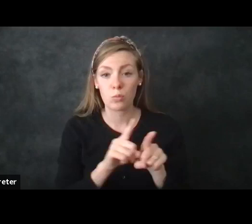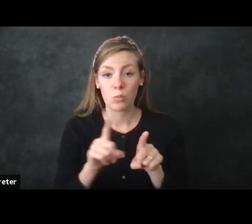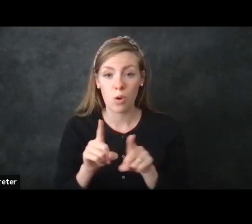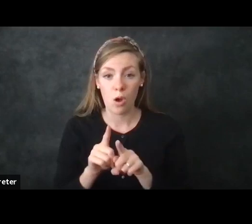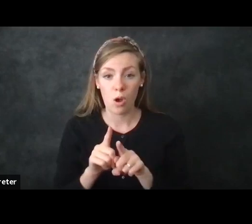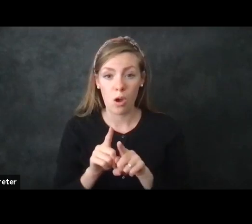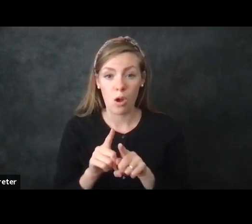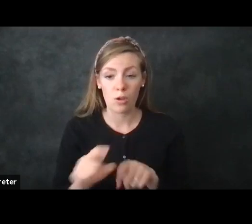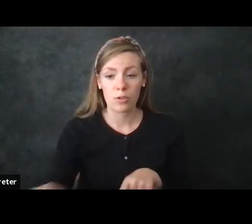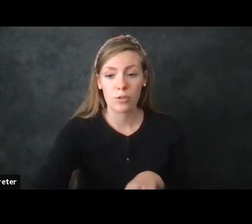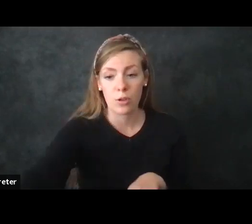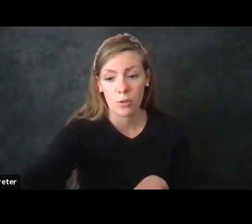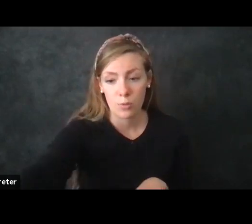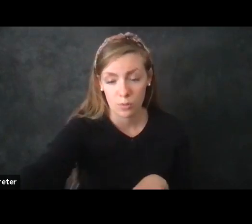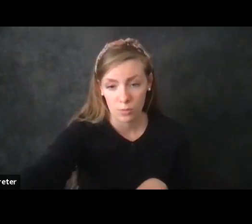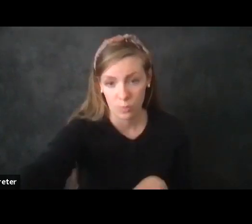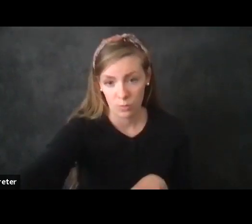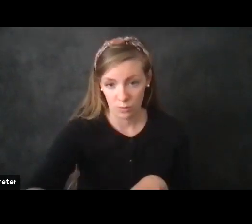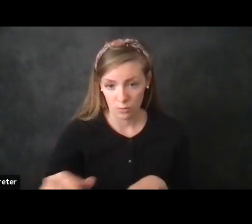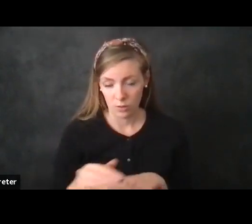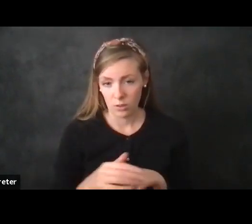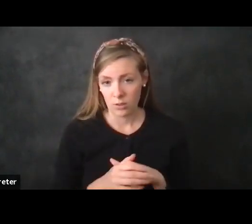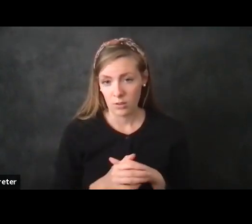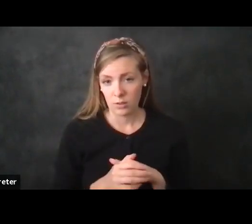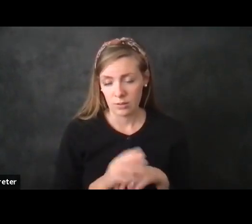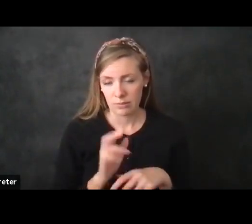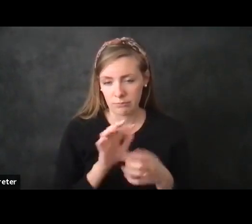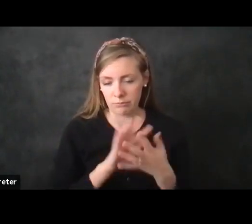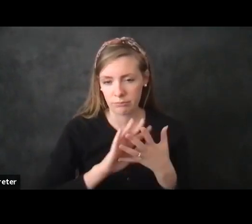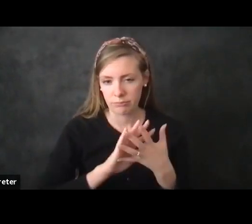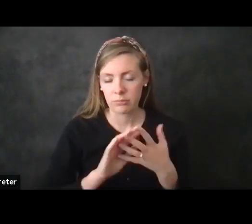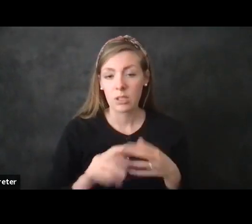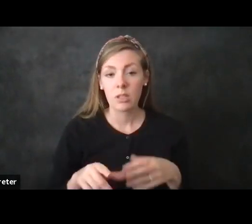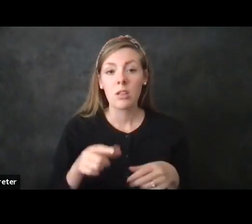in team activities, since fully vaccinated individuals are not required to quarantine